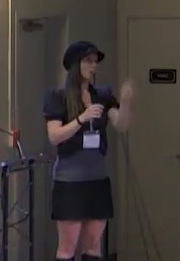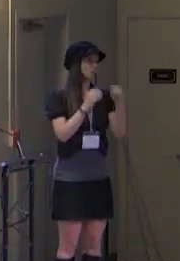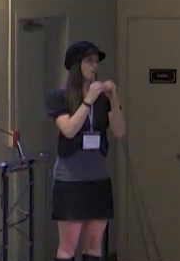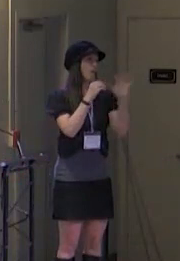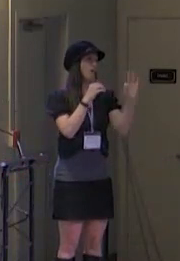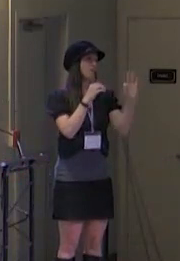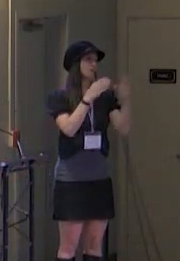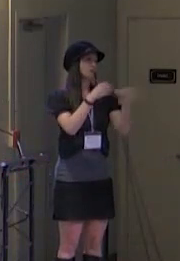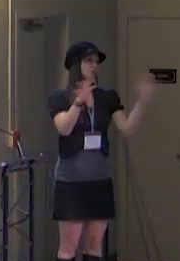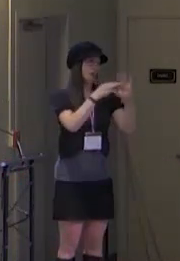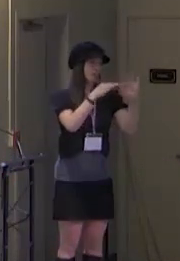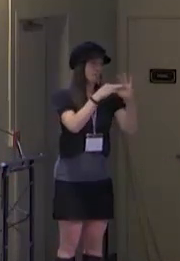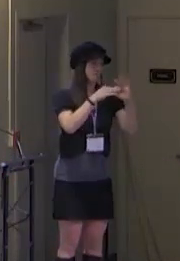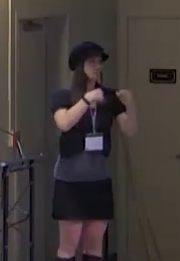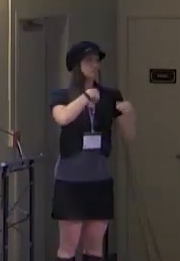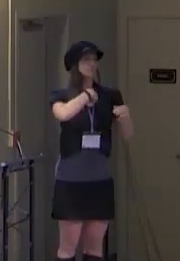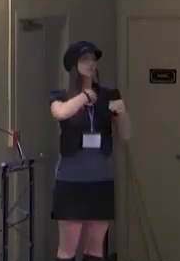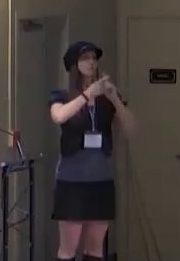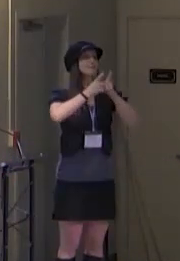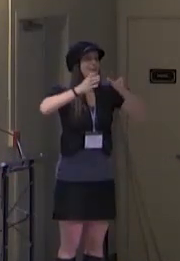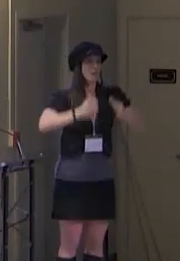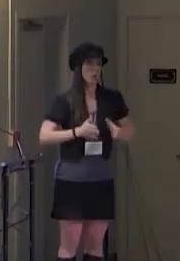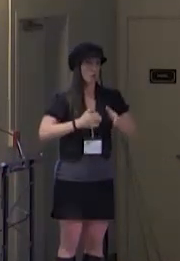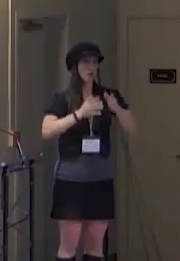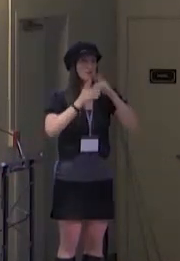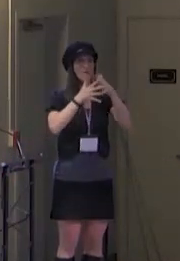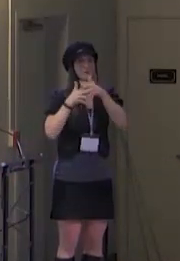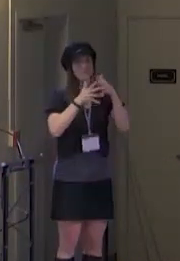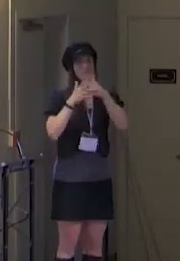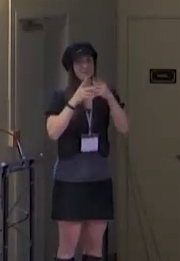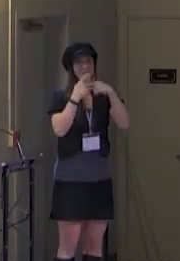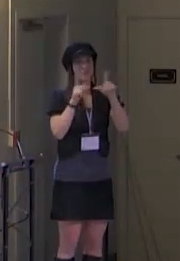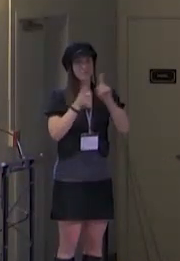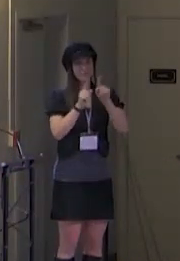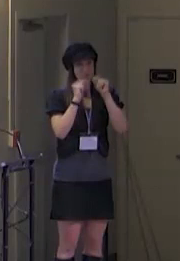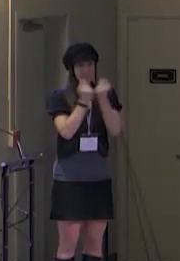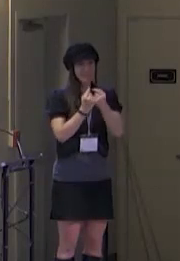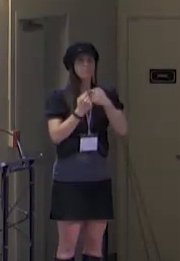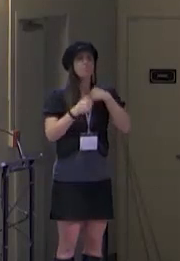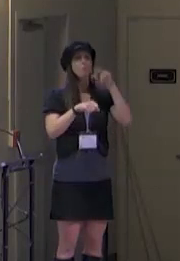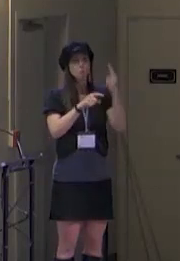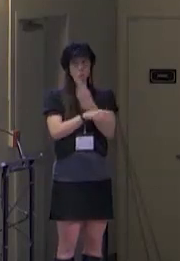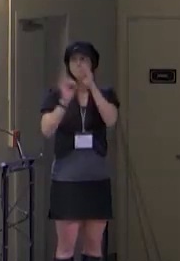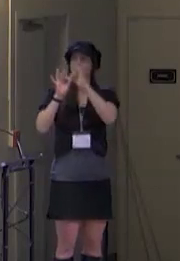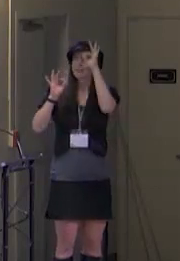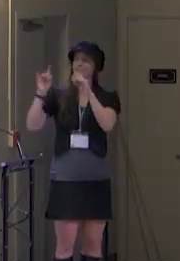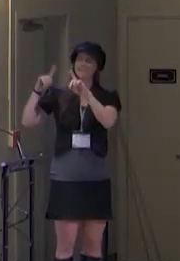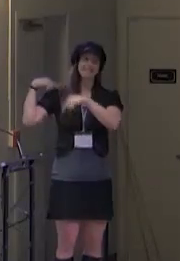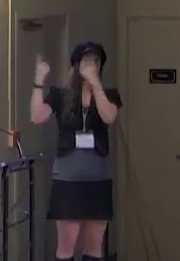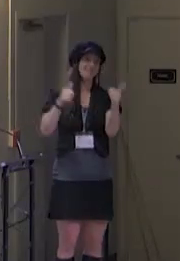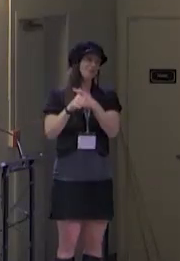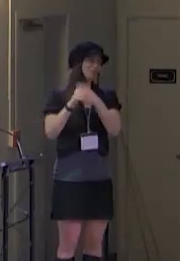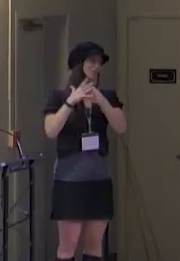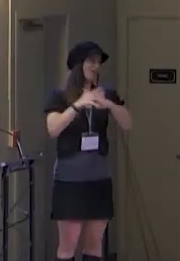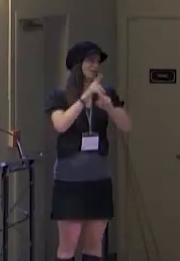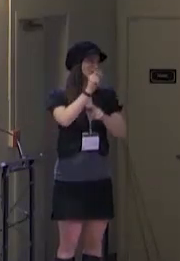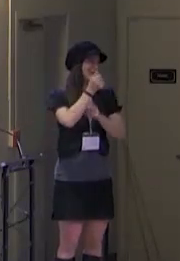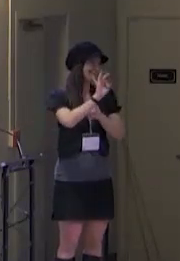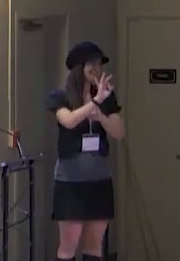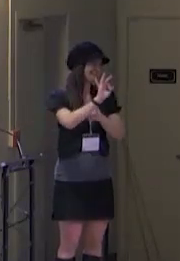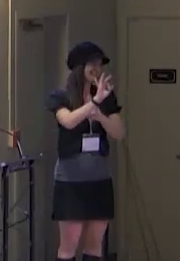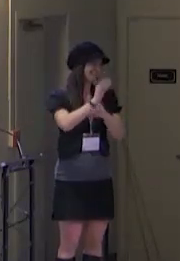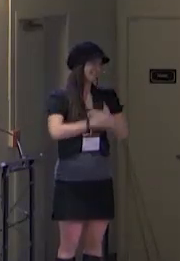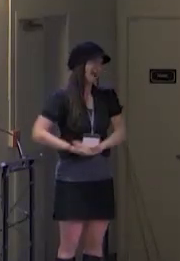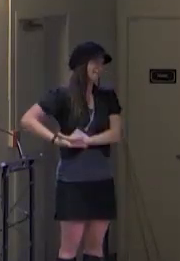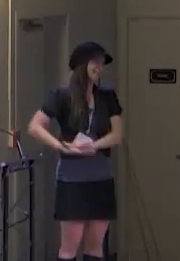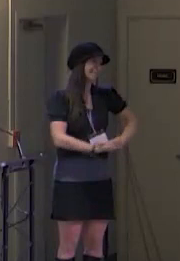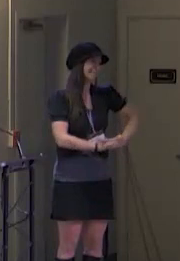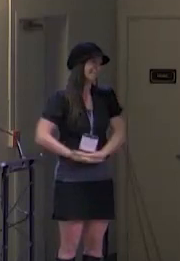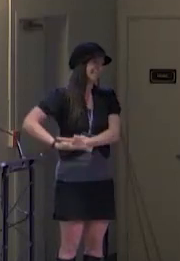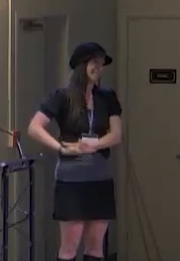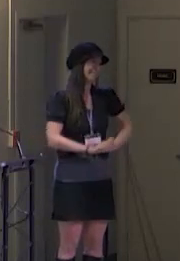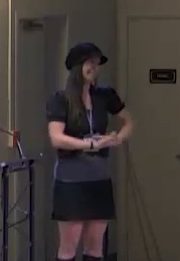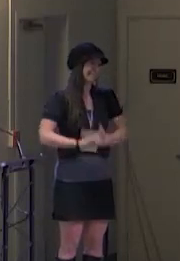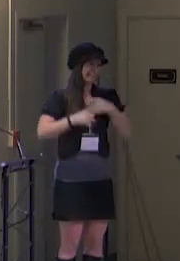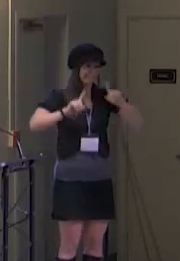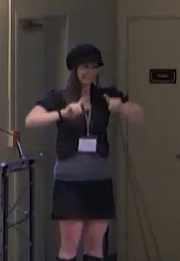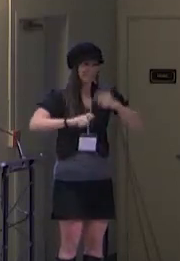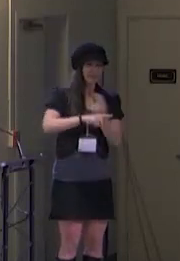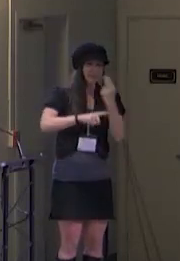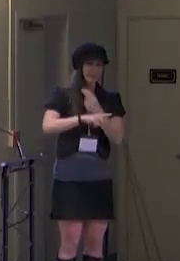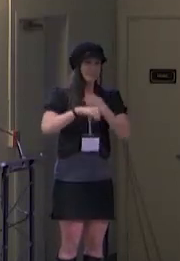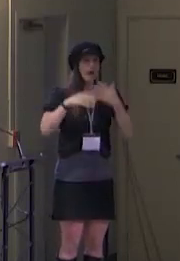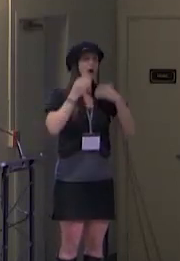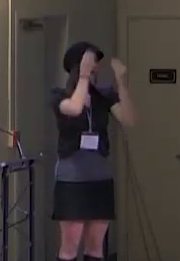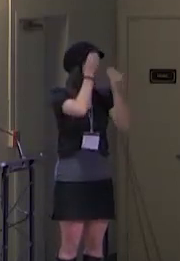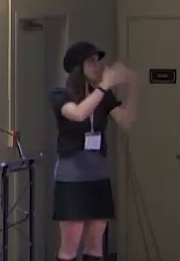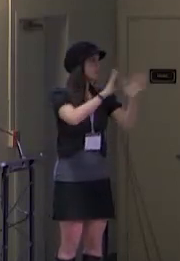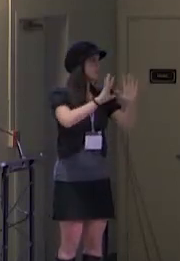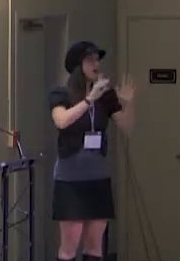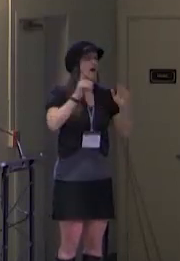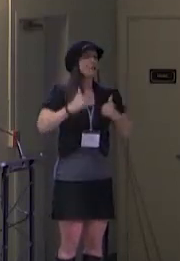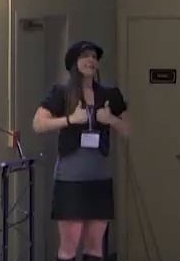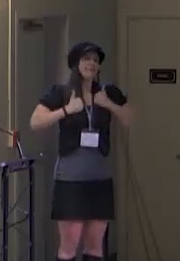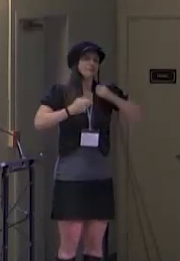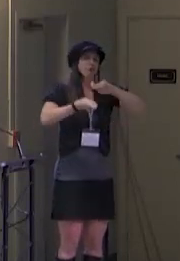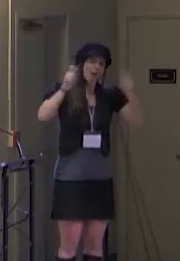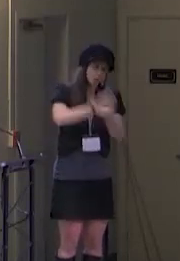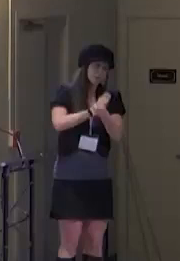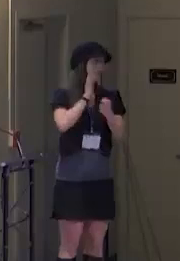So I am a translator for an American Sign Language translation team and we've been using SLTT since it was first started in 2,019 since it was a baby software program and we've tested and been using it.